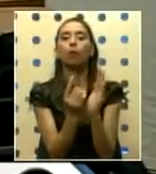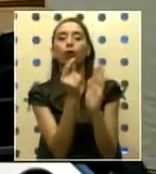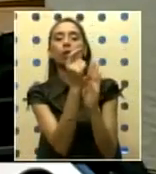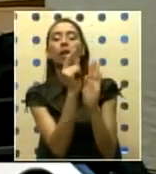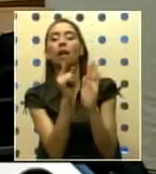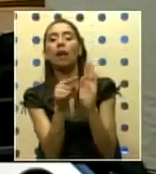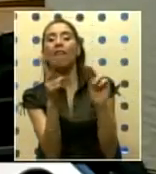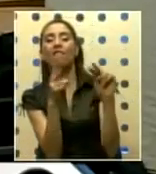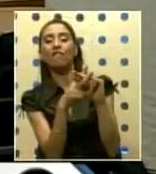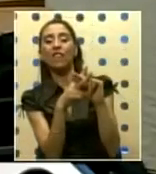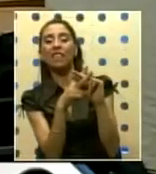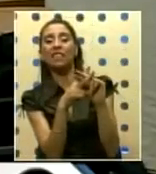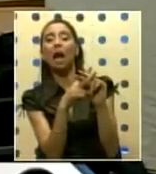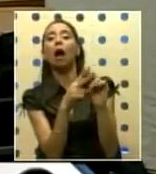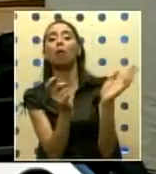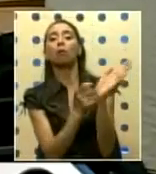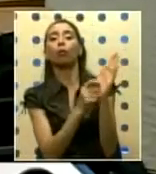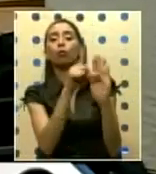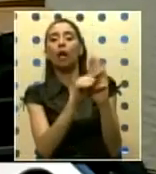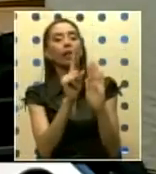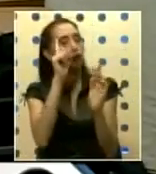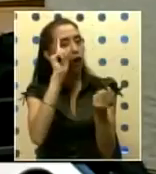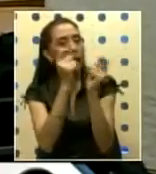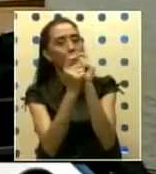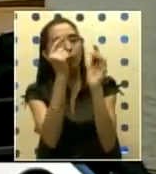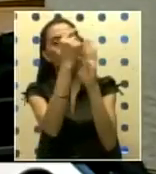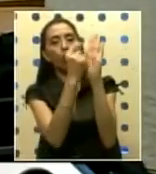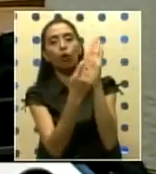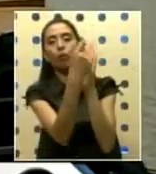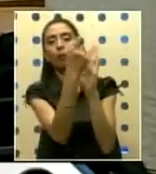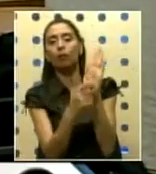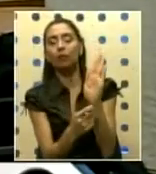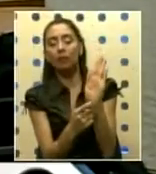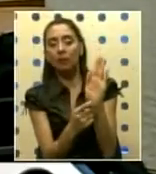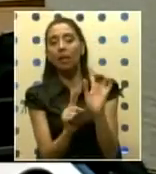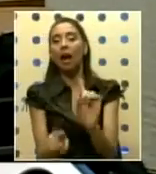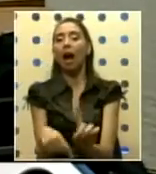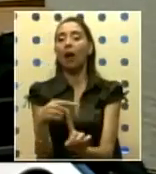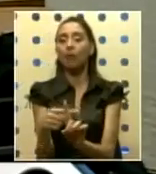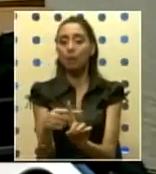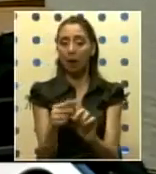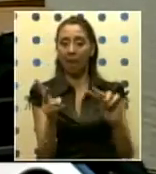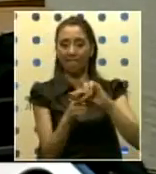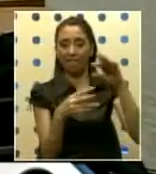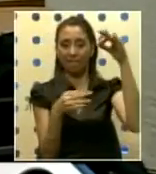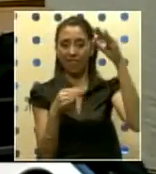necessary to update the social protection registry. And moreover, the social protection registry--